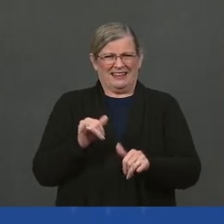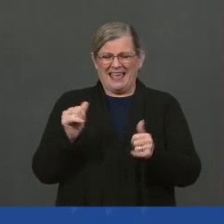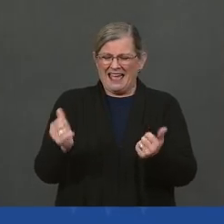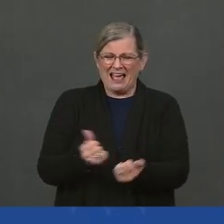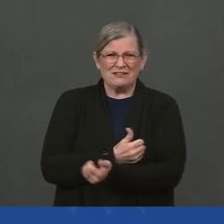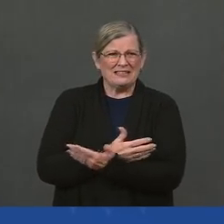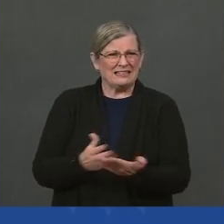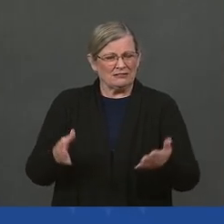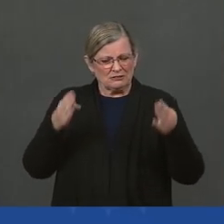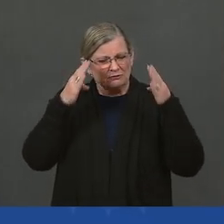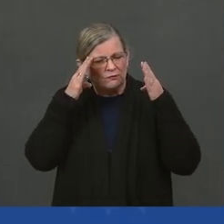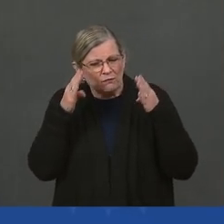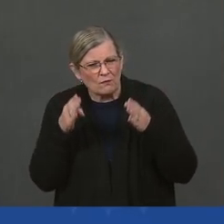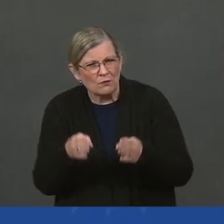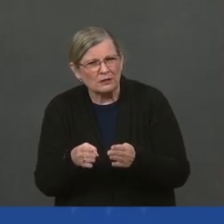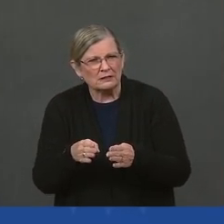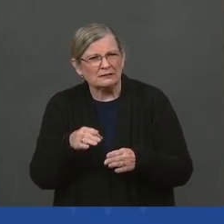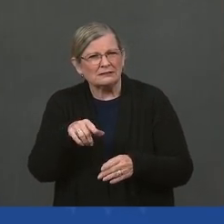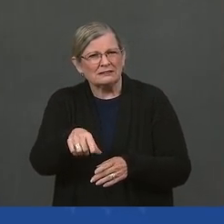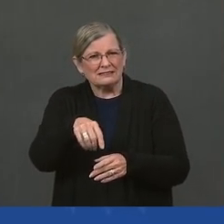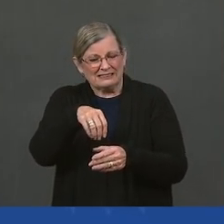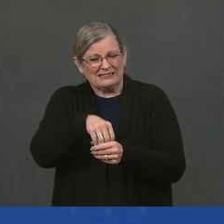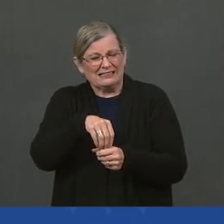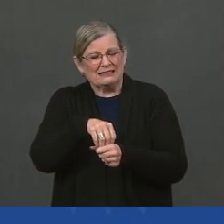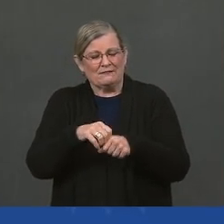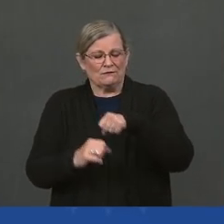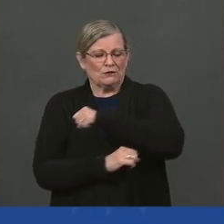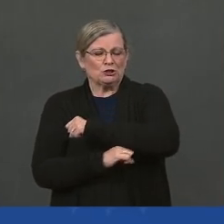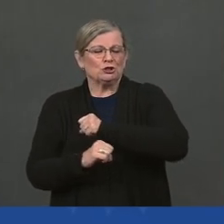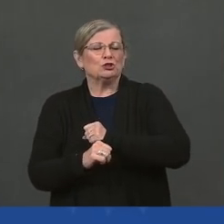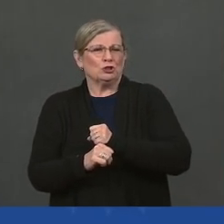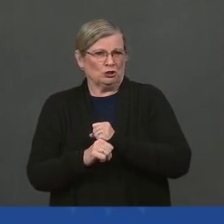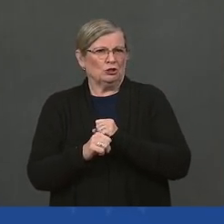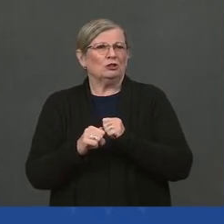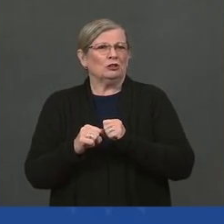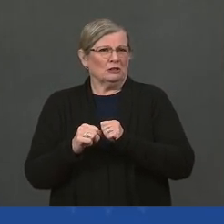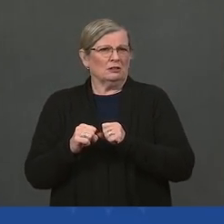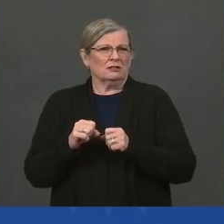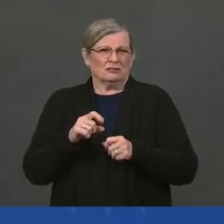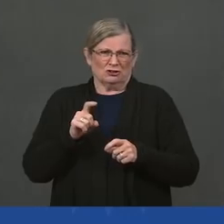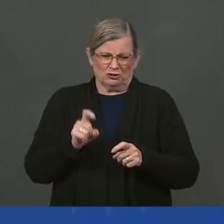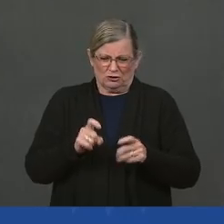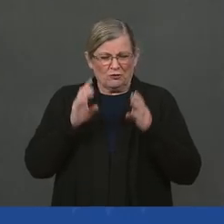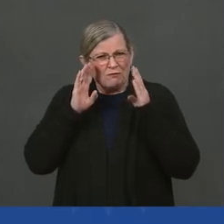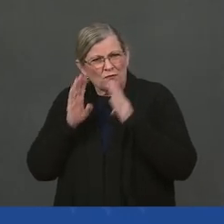which needs it badly -- focused on climate. Climate. The example is: If you build an oil well, if you --